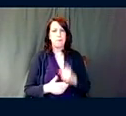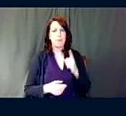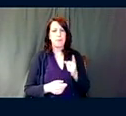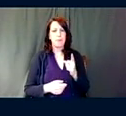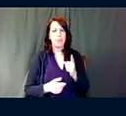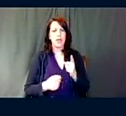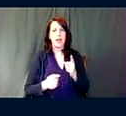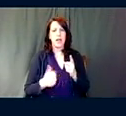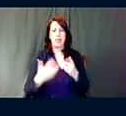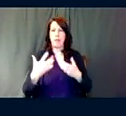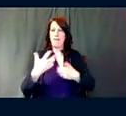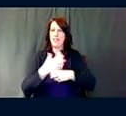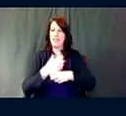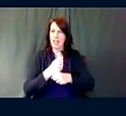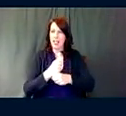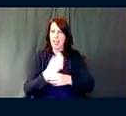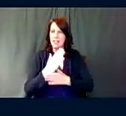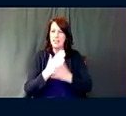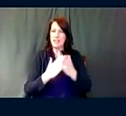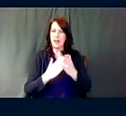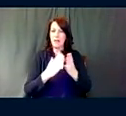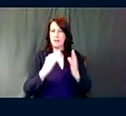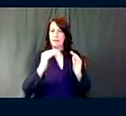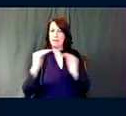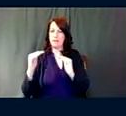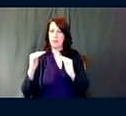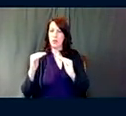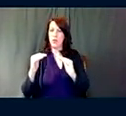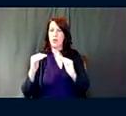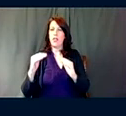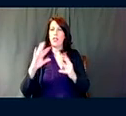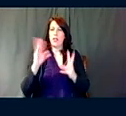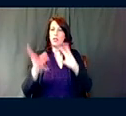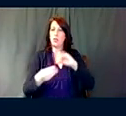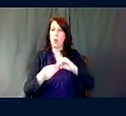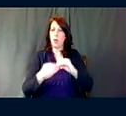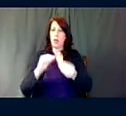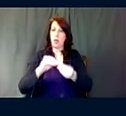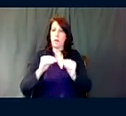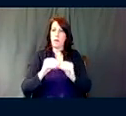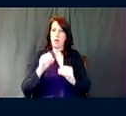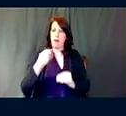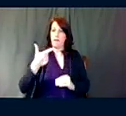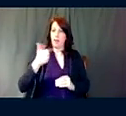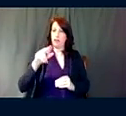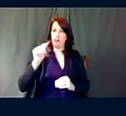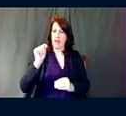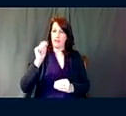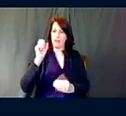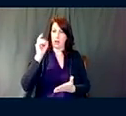WHAT YOU'LL SEE THOUGH IS A LITTLE BIT OF CONSOLIDATION, A SLIGHT SLIP IN TOTAL NUMBER OF